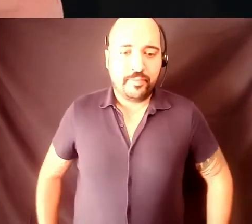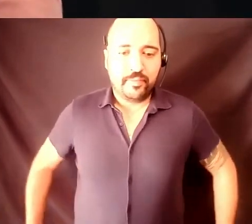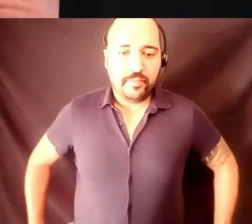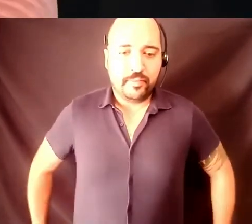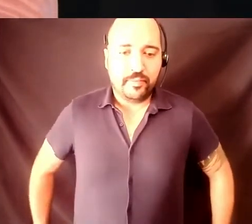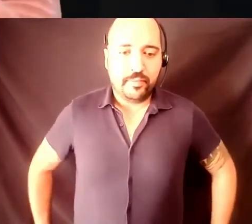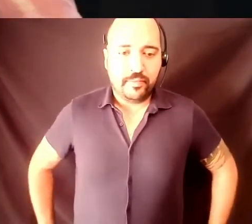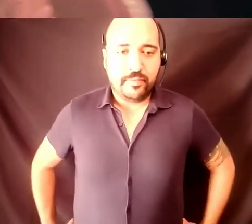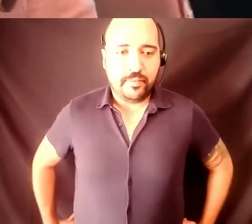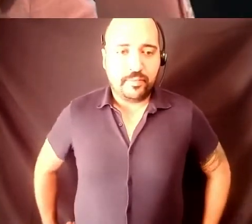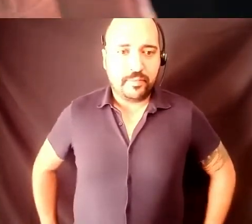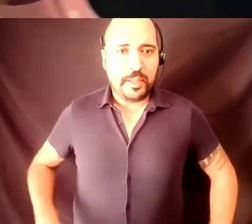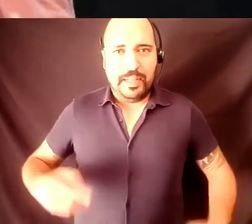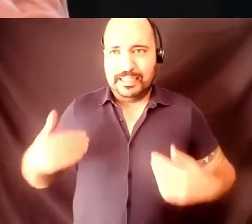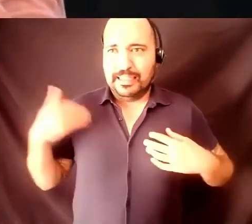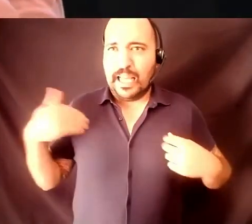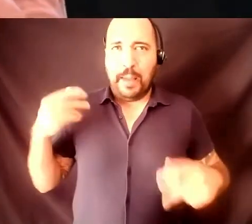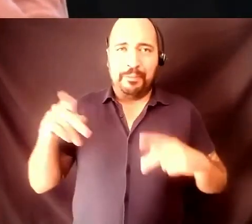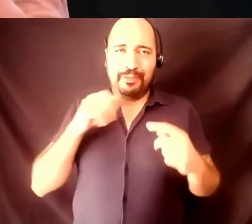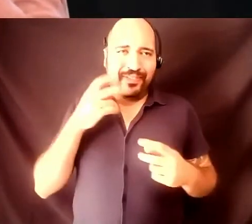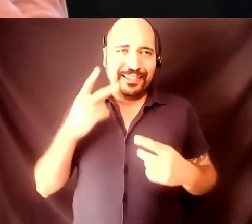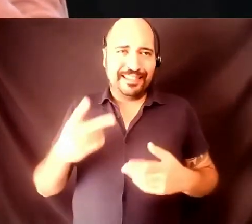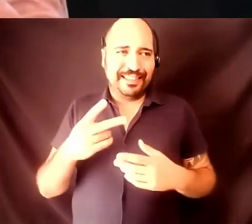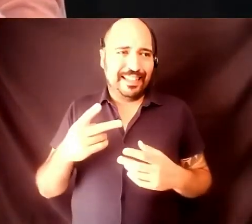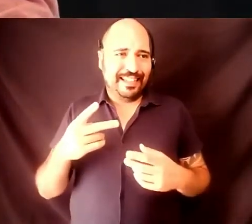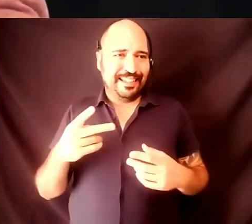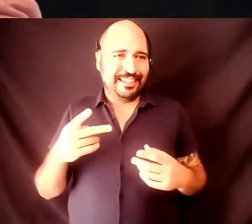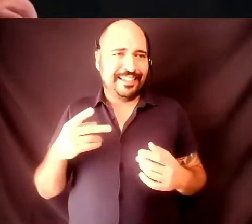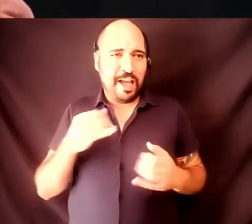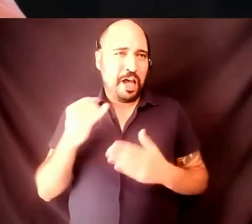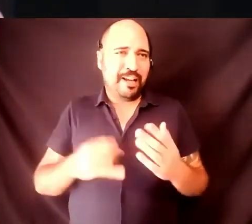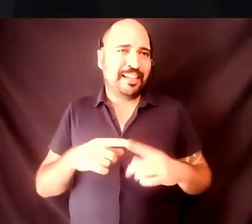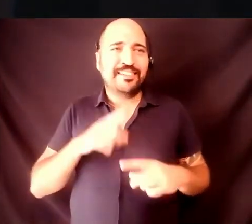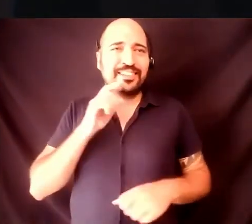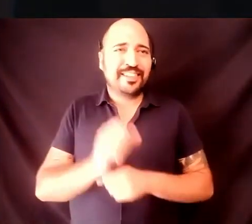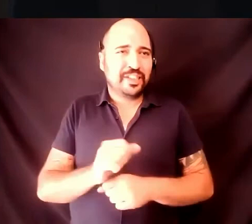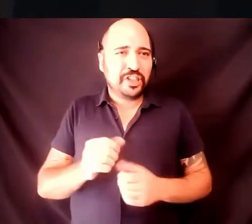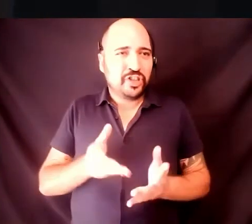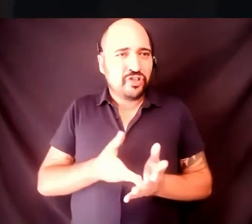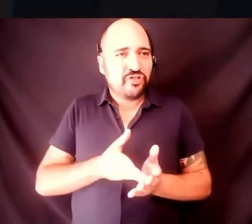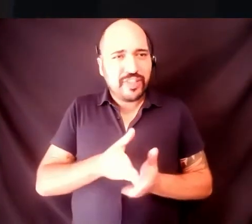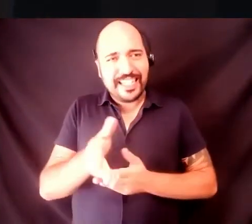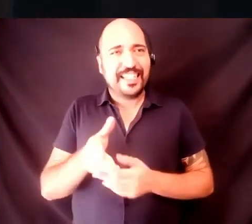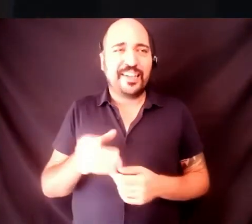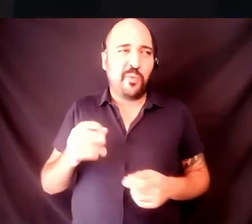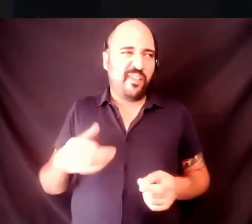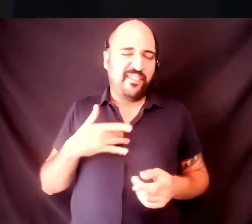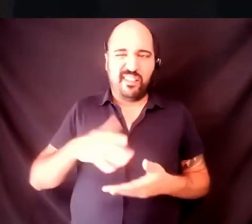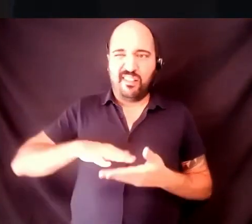Sometimes putting that in the space allows them to see it. Or they're pushed away from it. You can make a career out of this.